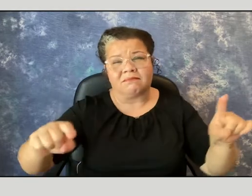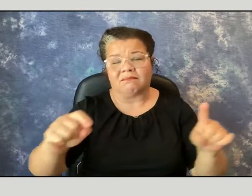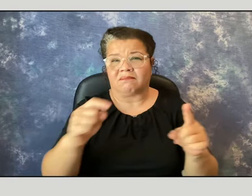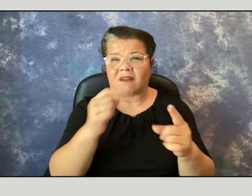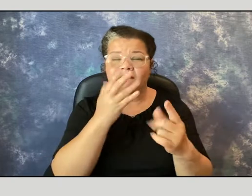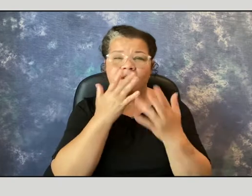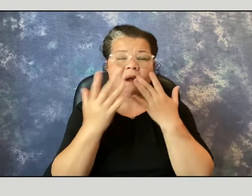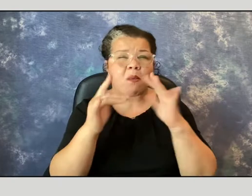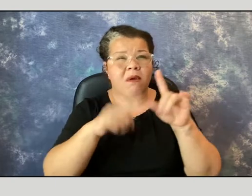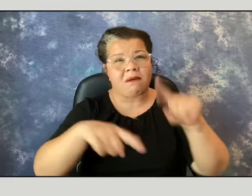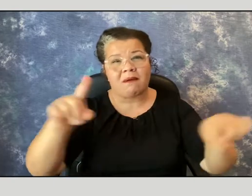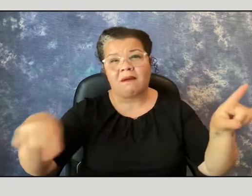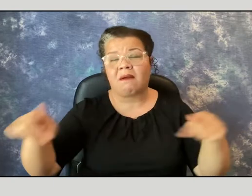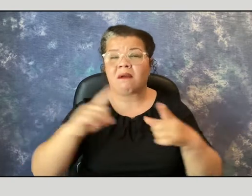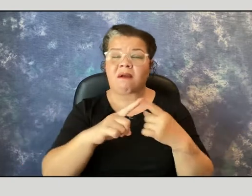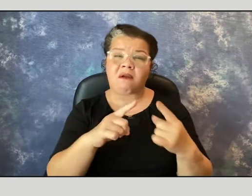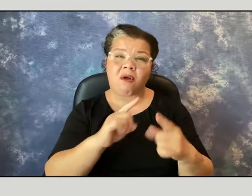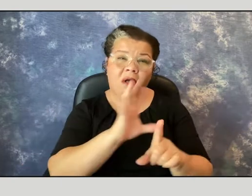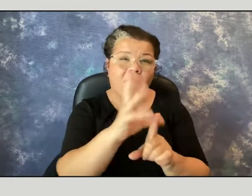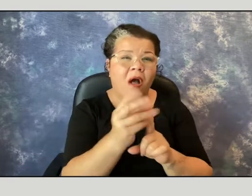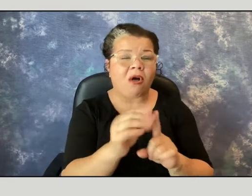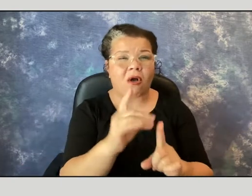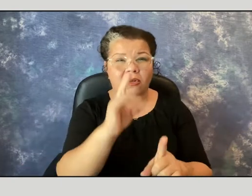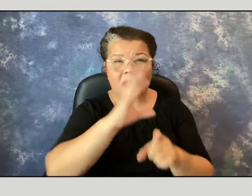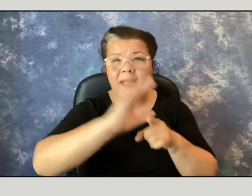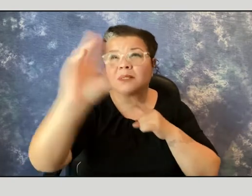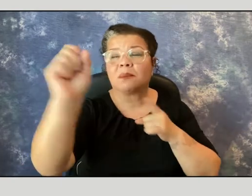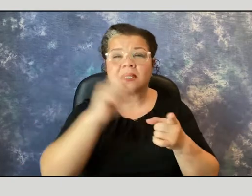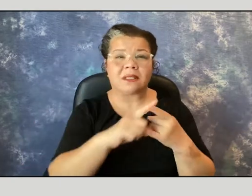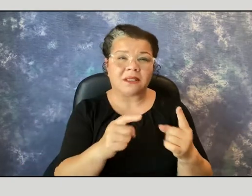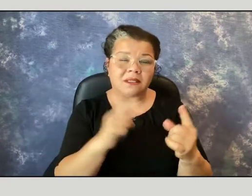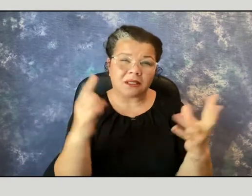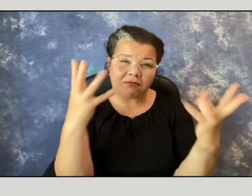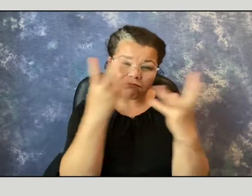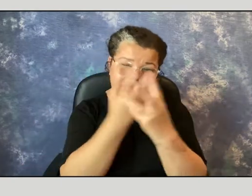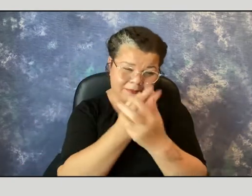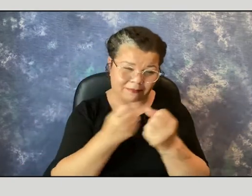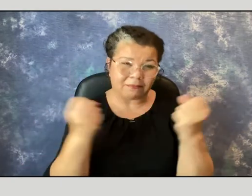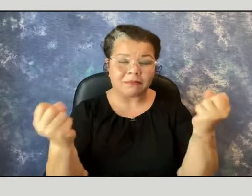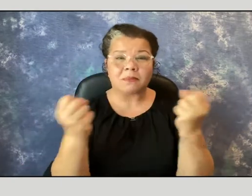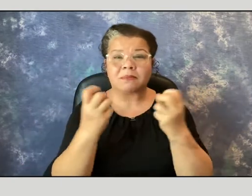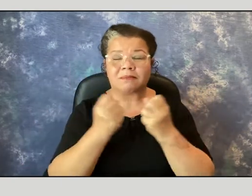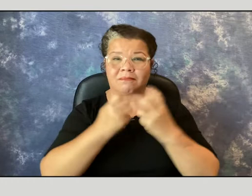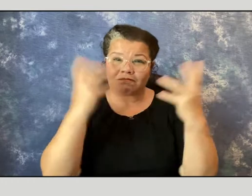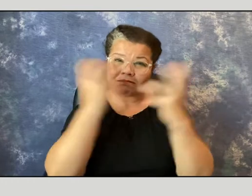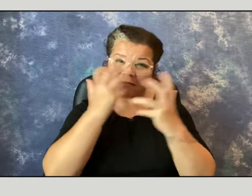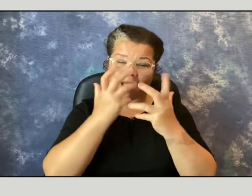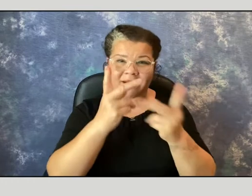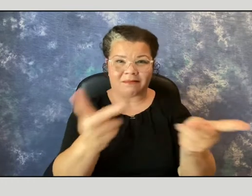culturally exquisite, ferocious, beautiful, mighty place that raises powerful questions